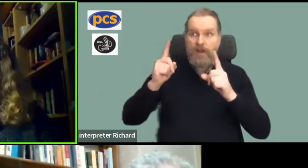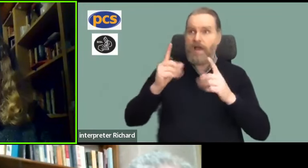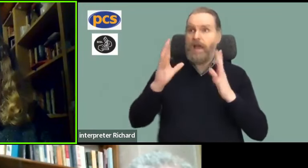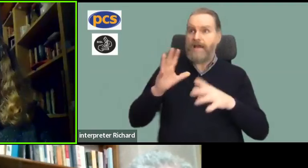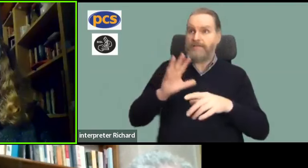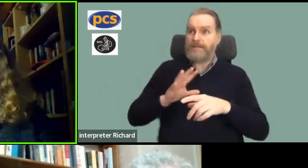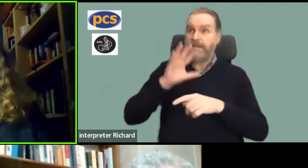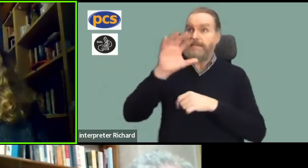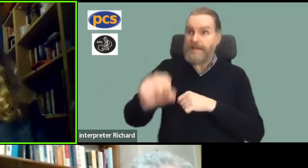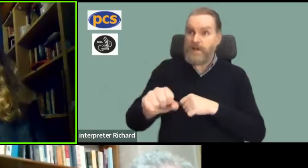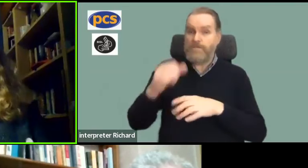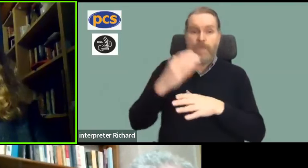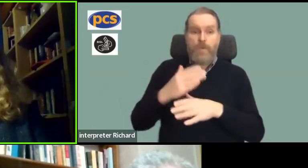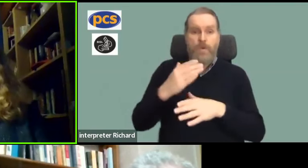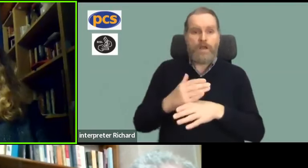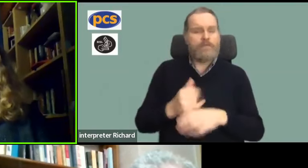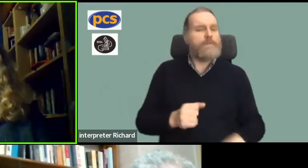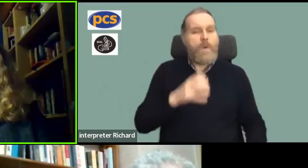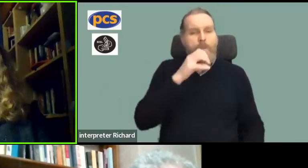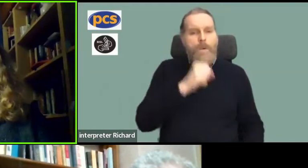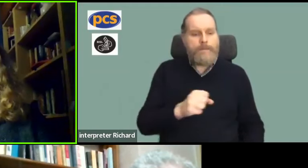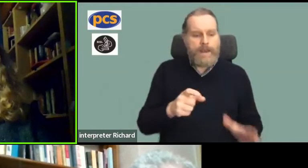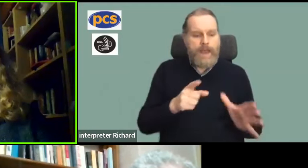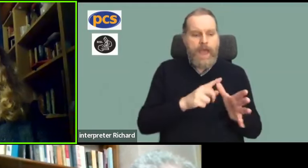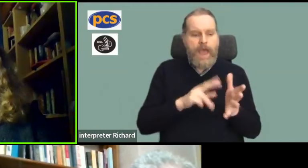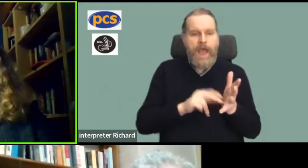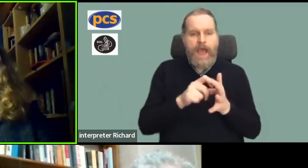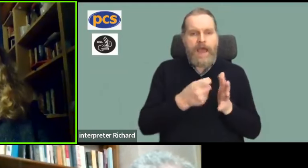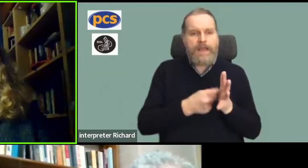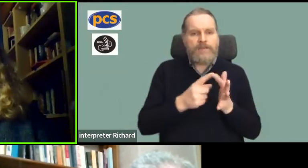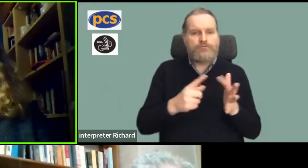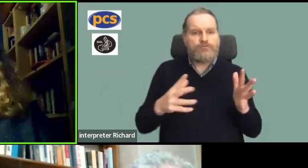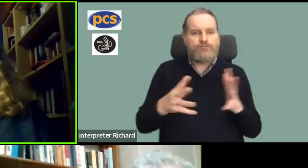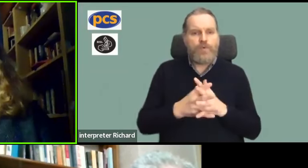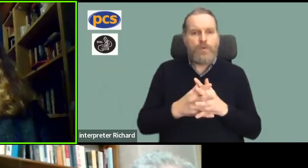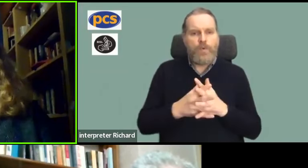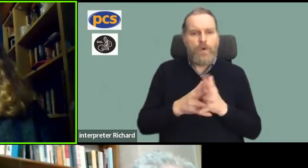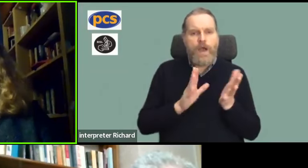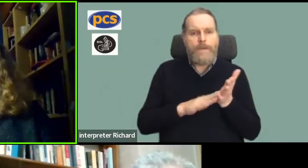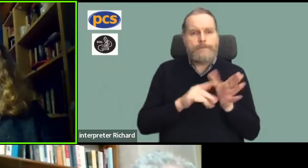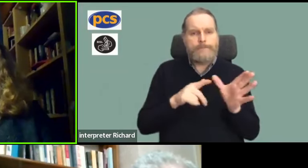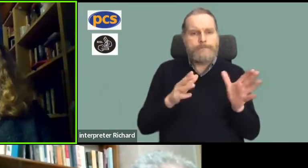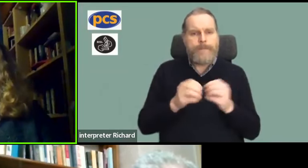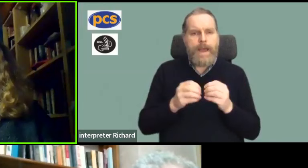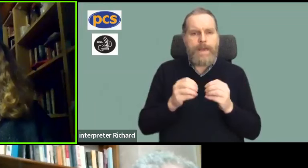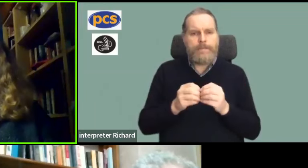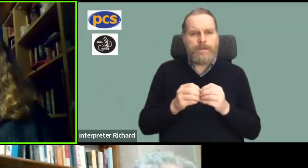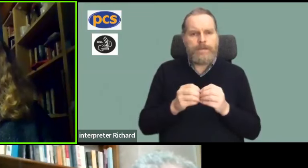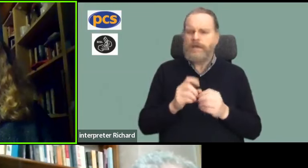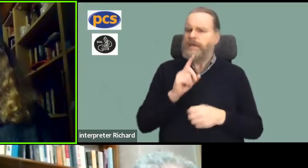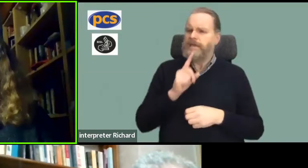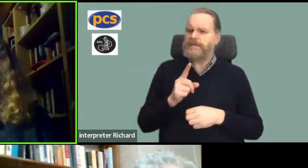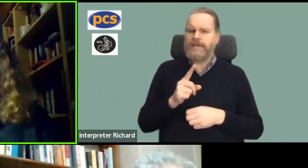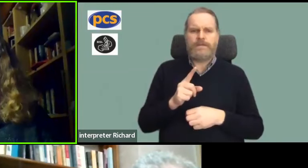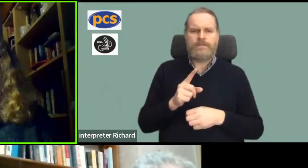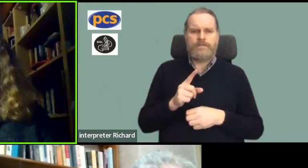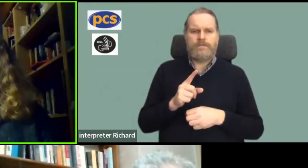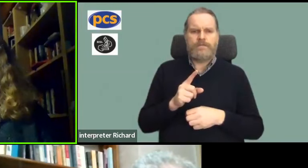a picket line . and so Andrew And so Andrew Maps says he's really angry about the word for strike going to be in effect ective, and why a pcs